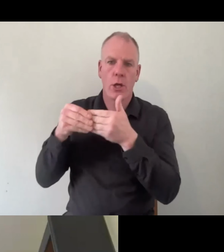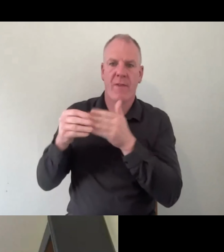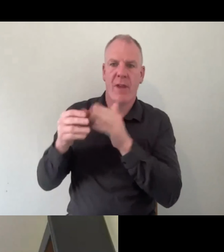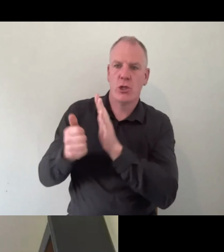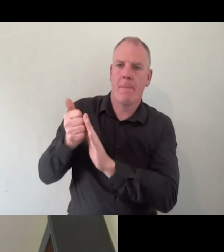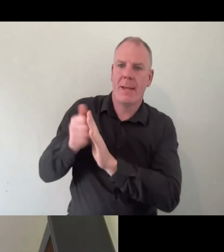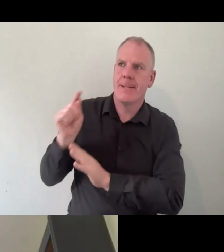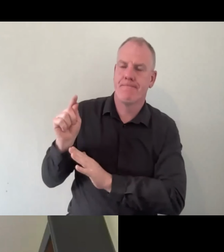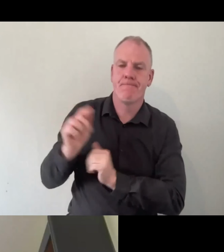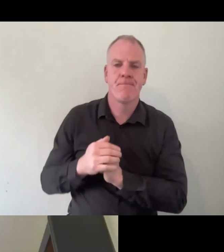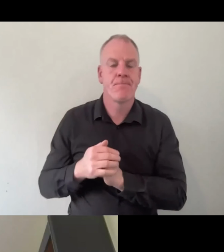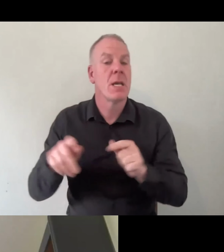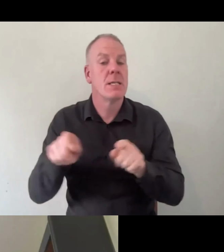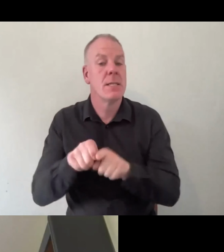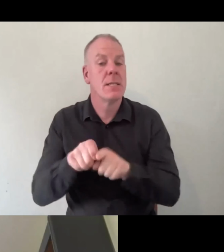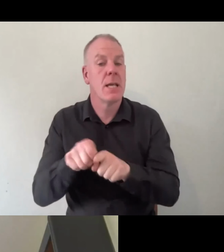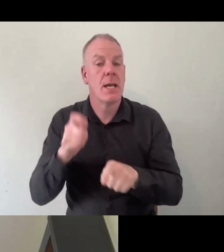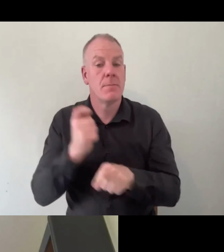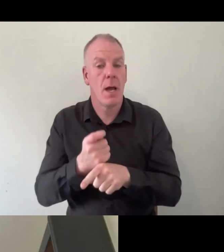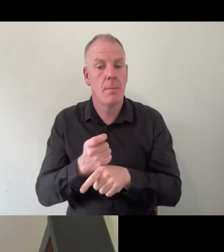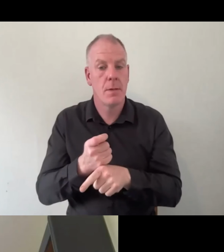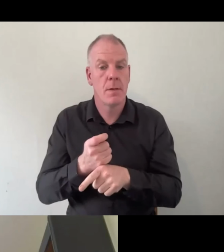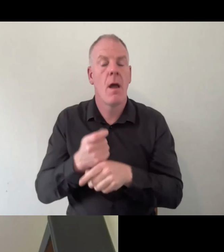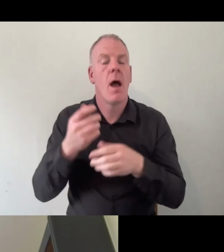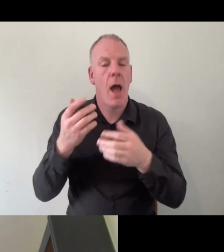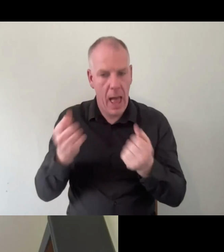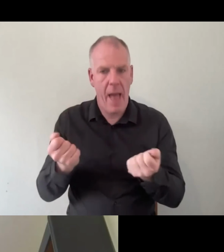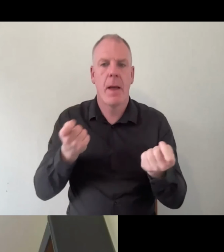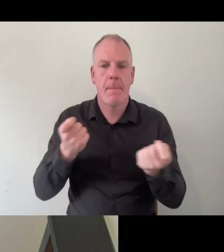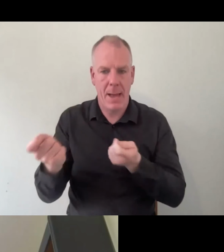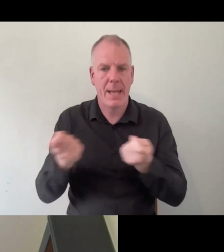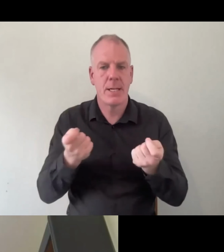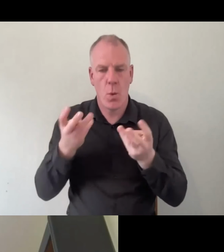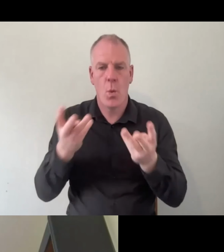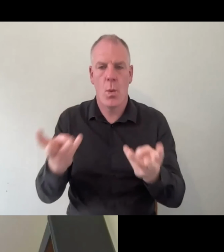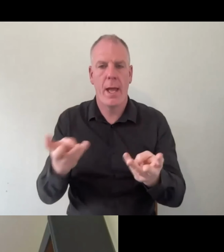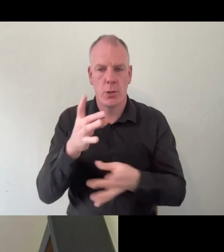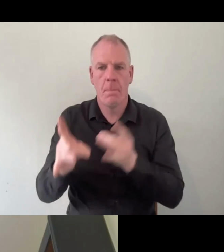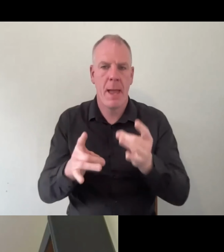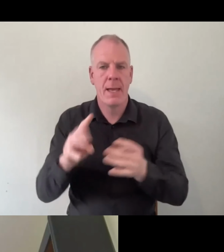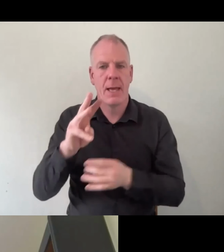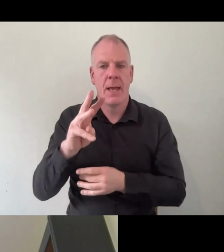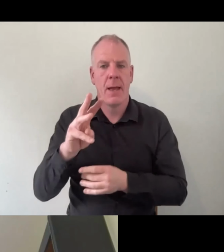but also there are many solutions to make a venue, a protected structure, accessible,